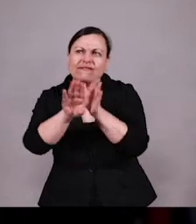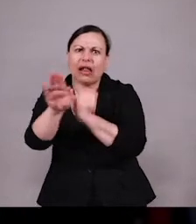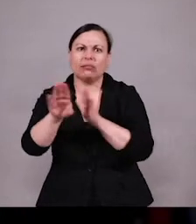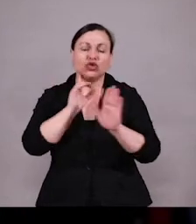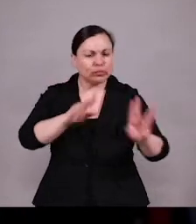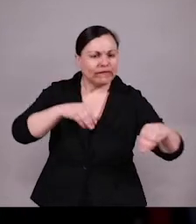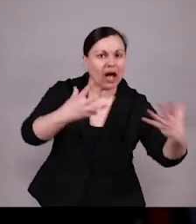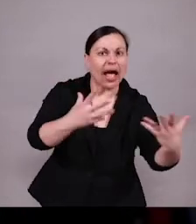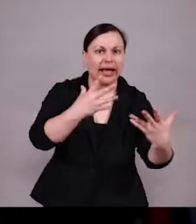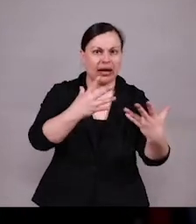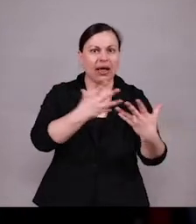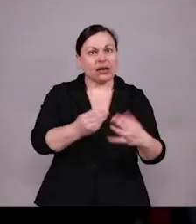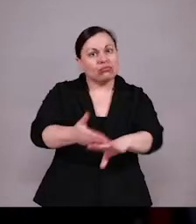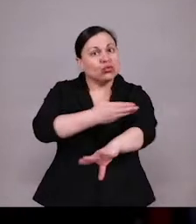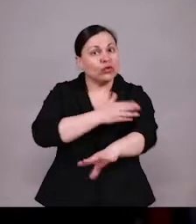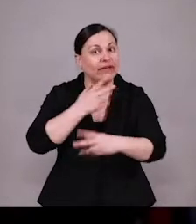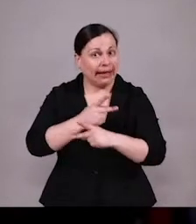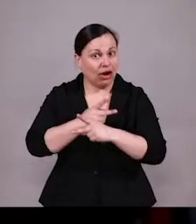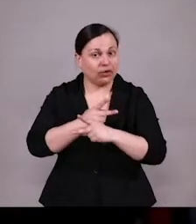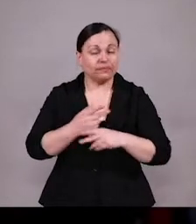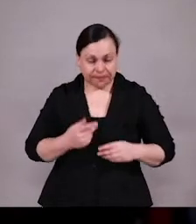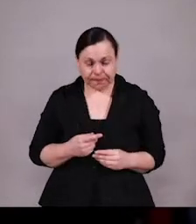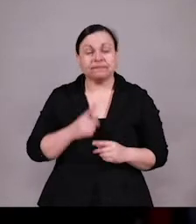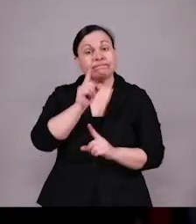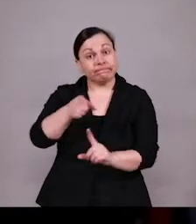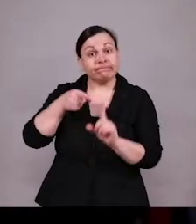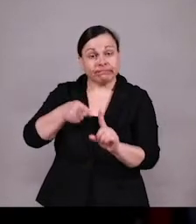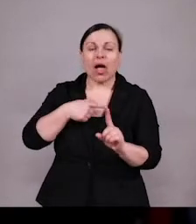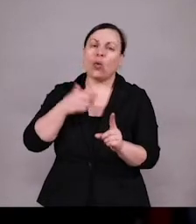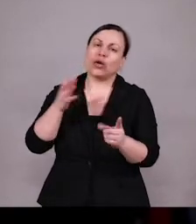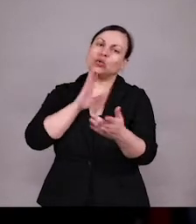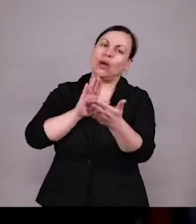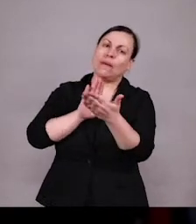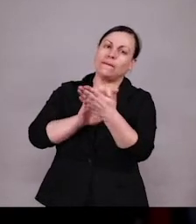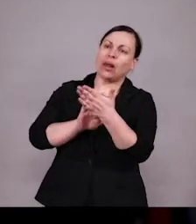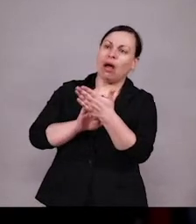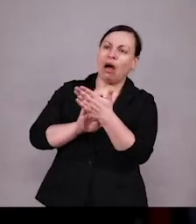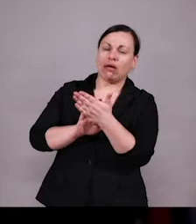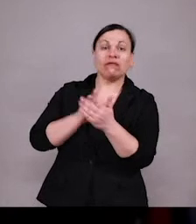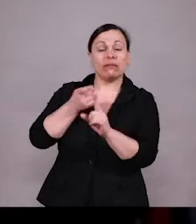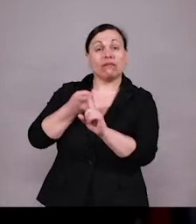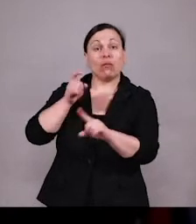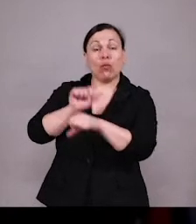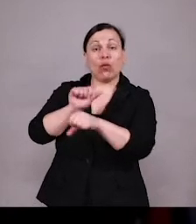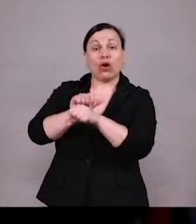to provide improved care. In particular, I want to applaud the work that’s being done by one